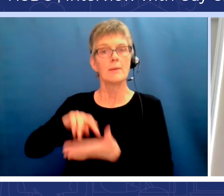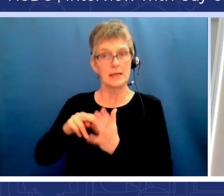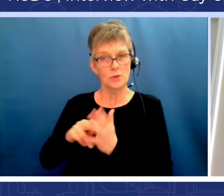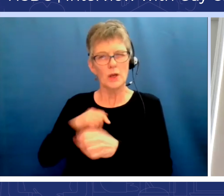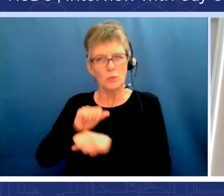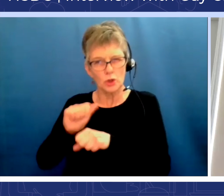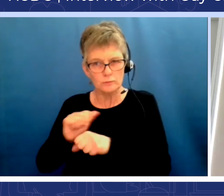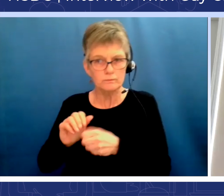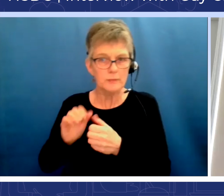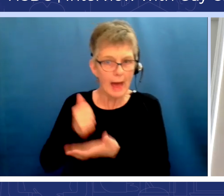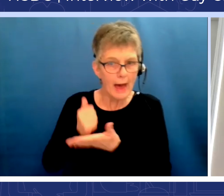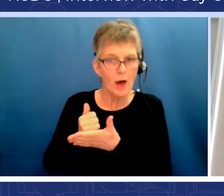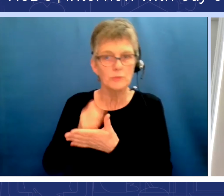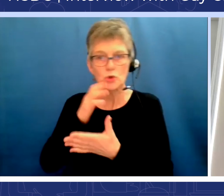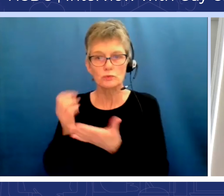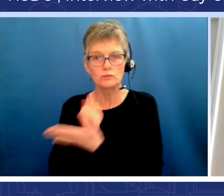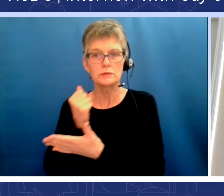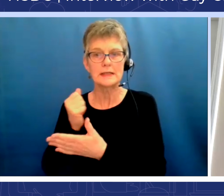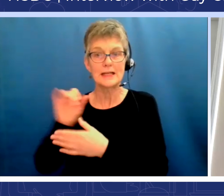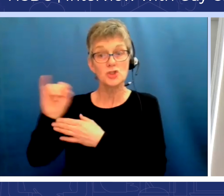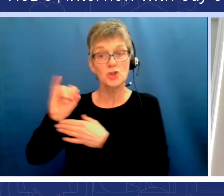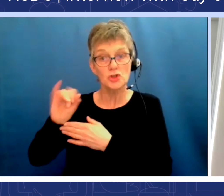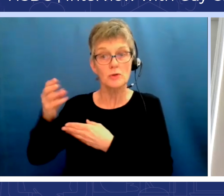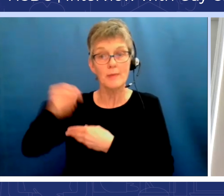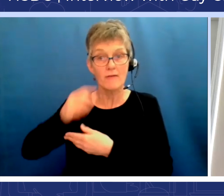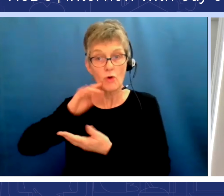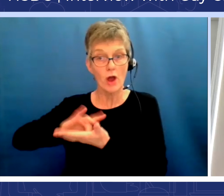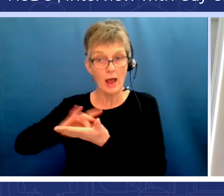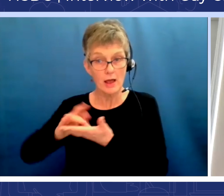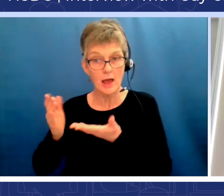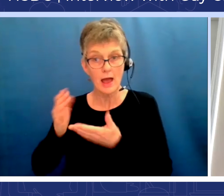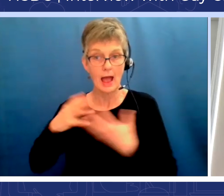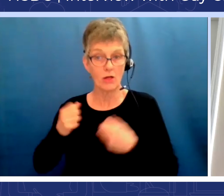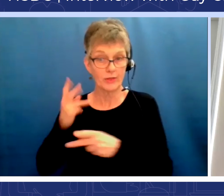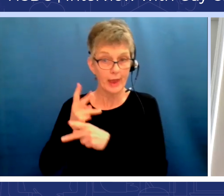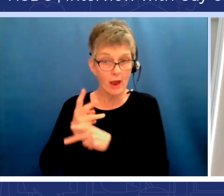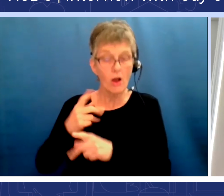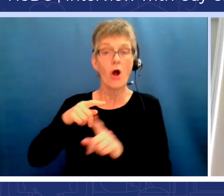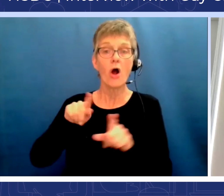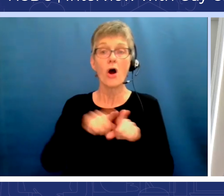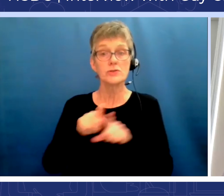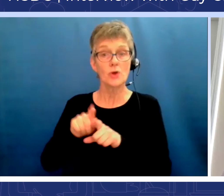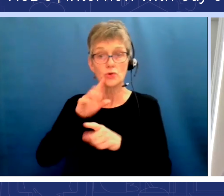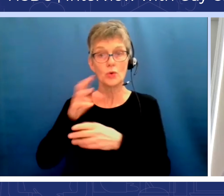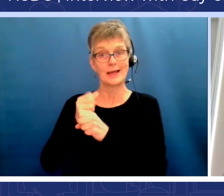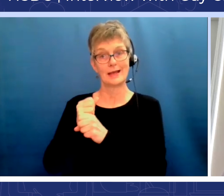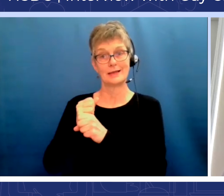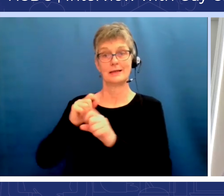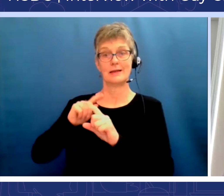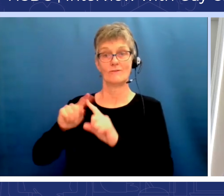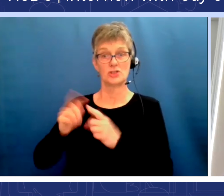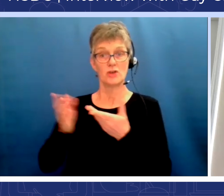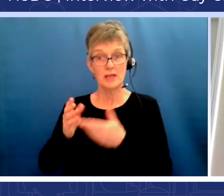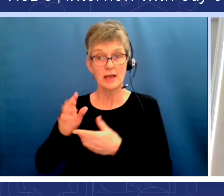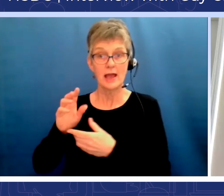And also have access to preventative services that include HIV and STI testing services as well as